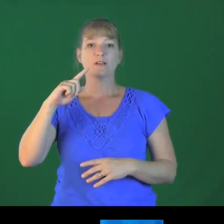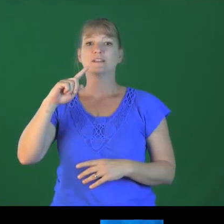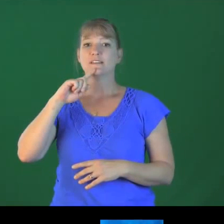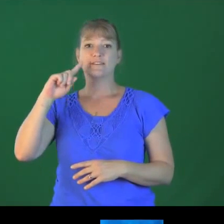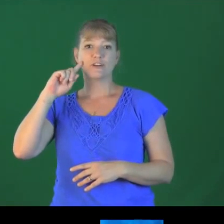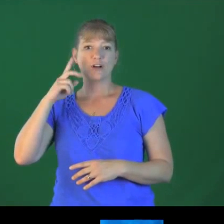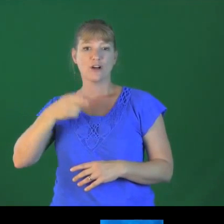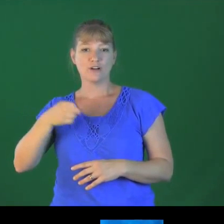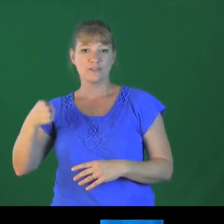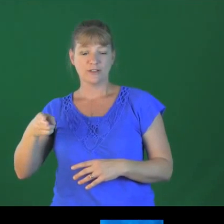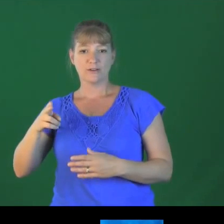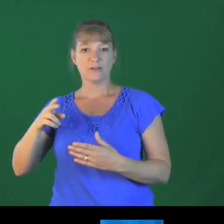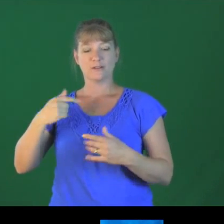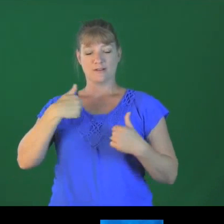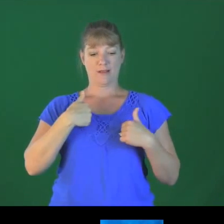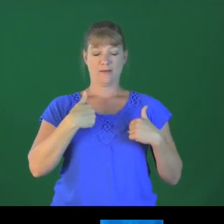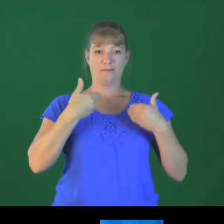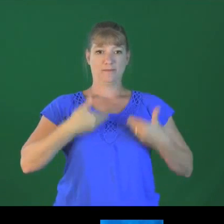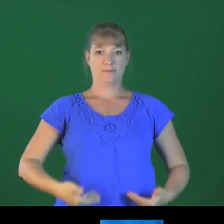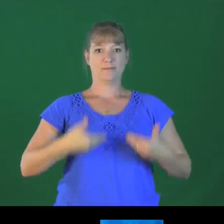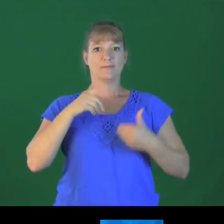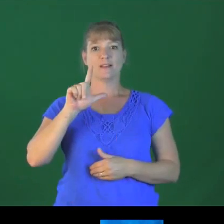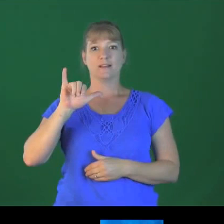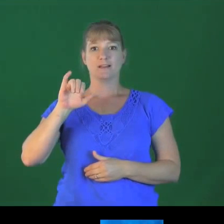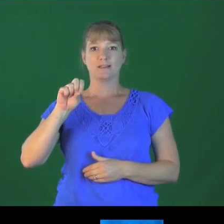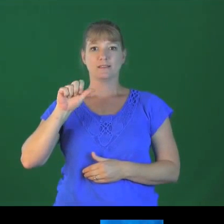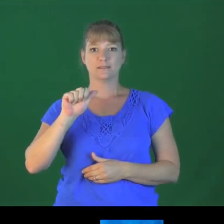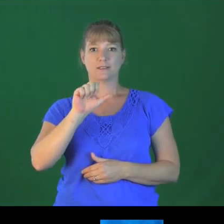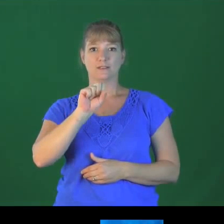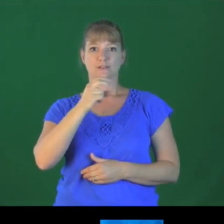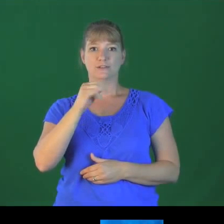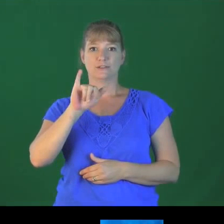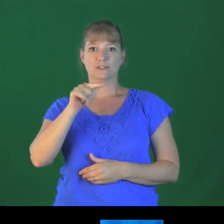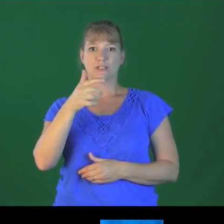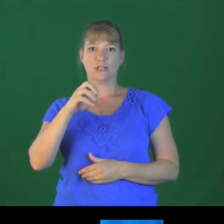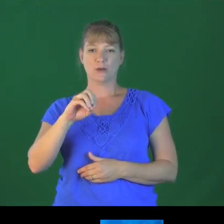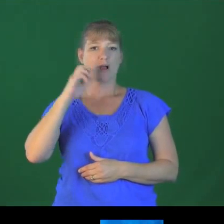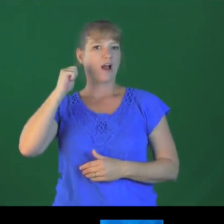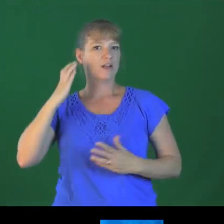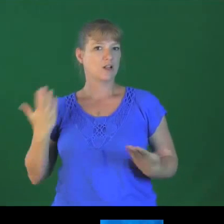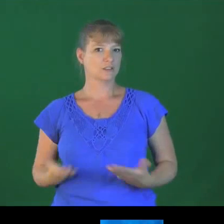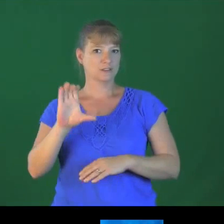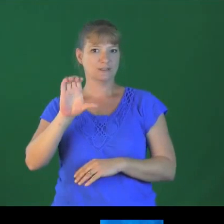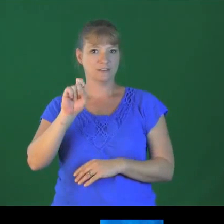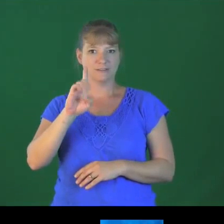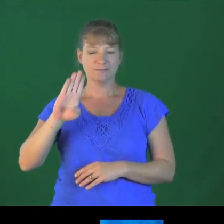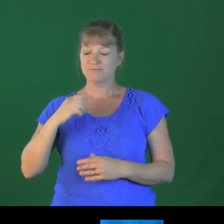I'm Lisa Shigio, the audiologist, here at CSDB, and hopefully we'll have some interesting information